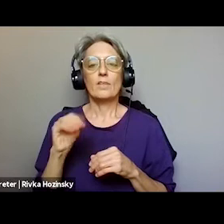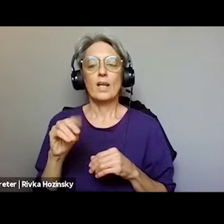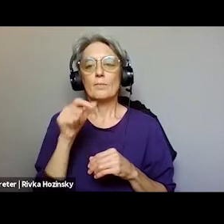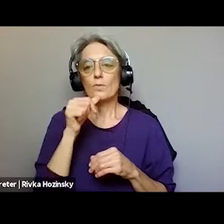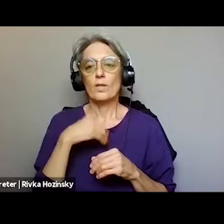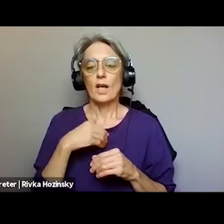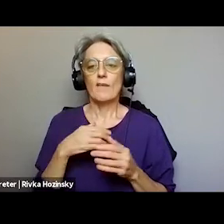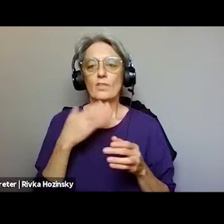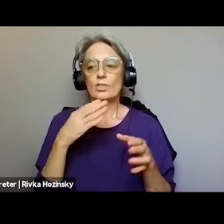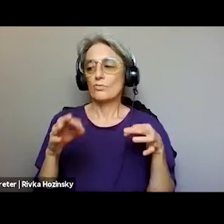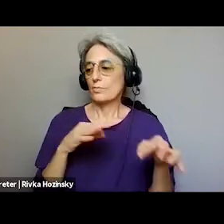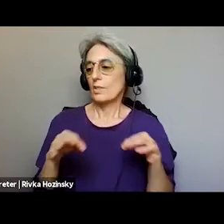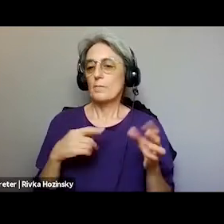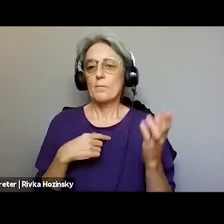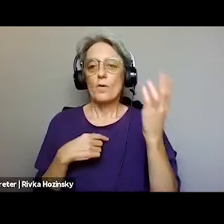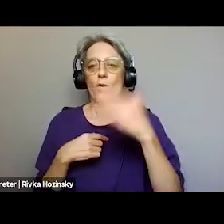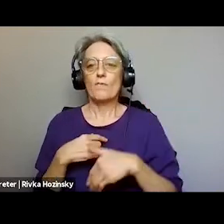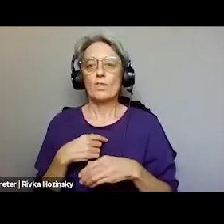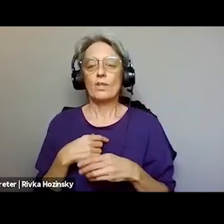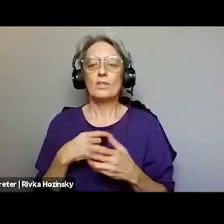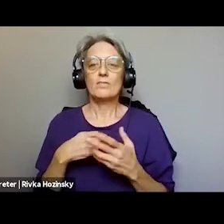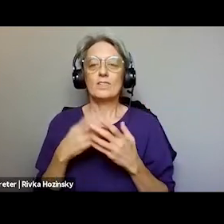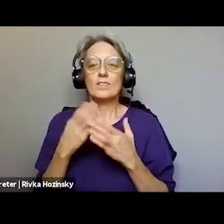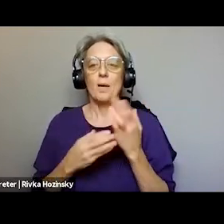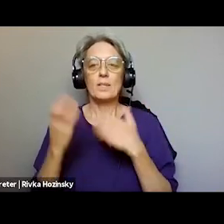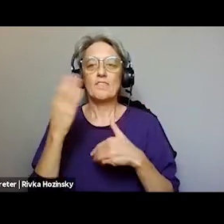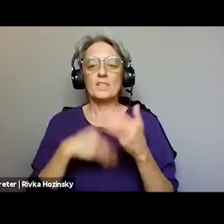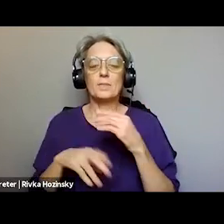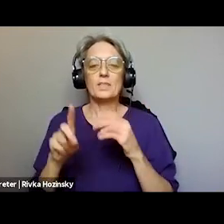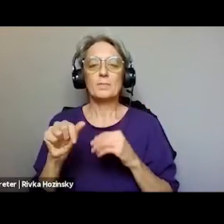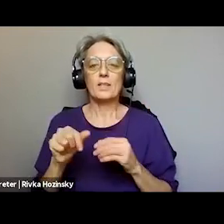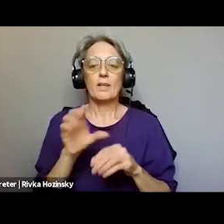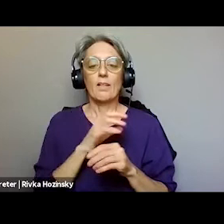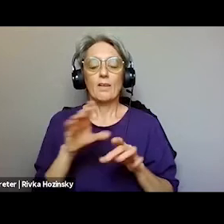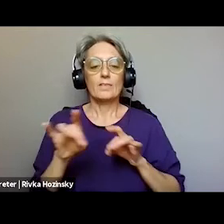and may overlook invisible disabilities. Clinical samples or self-selected studies may not represent